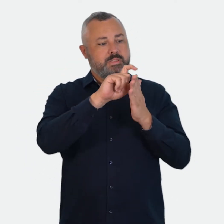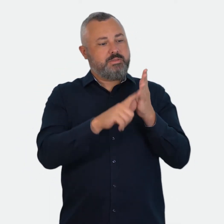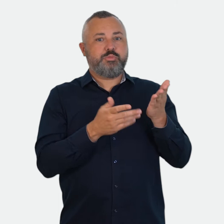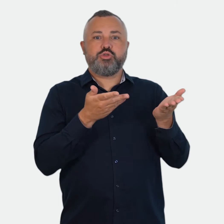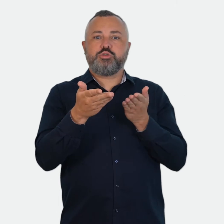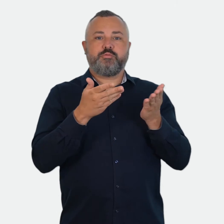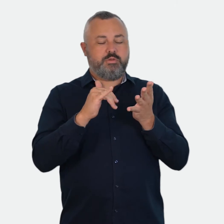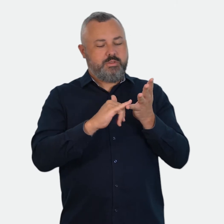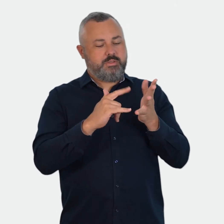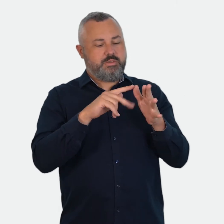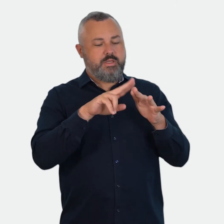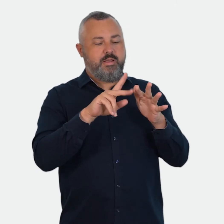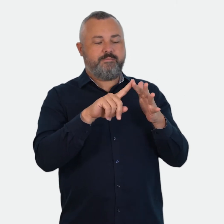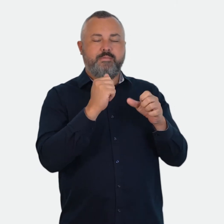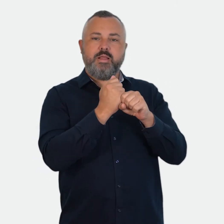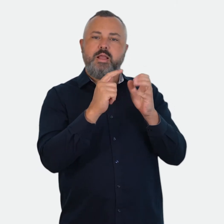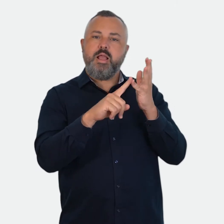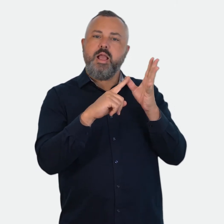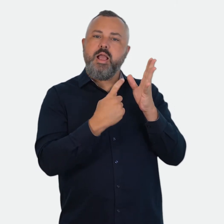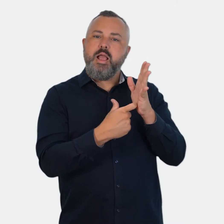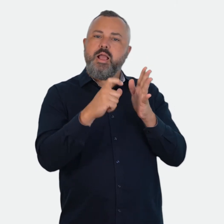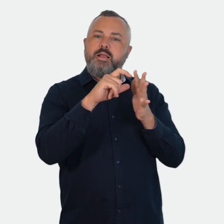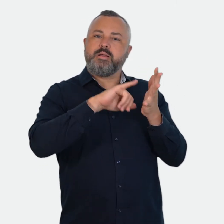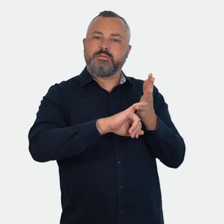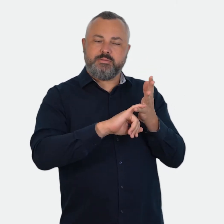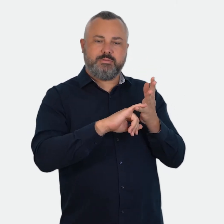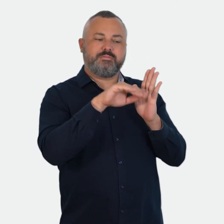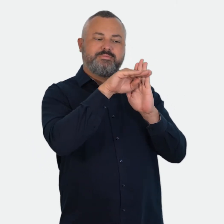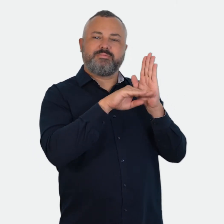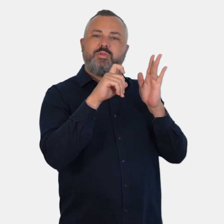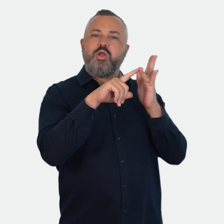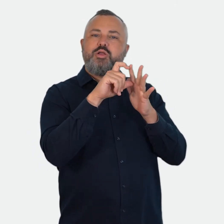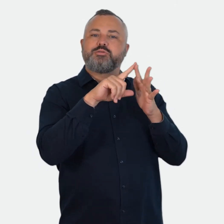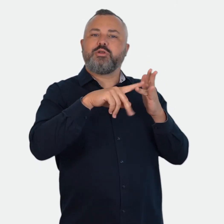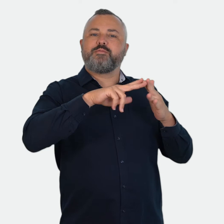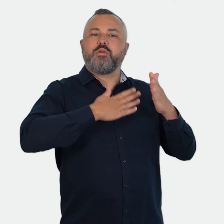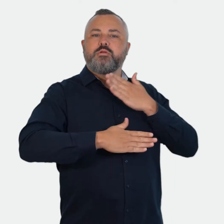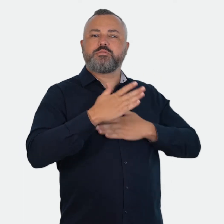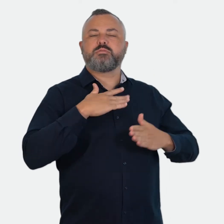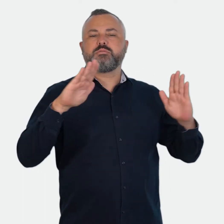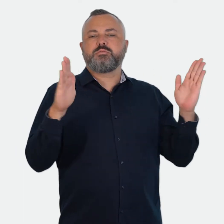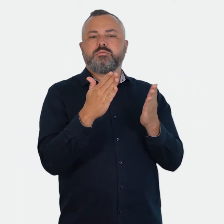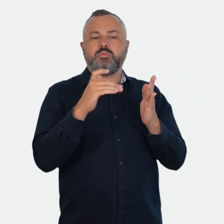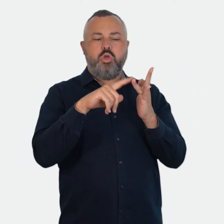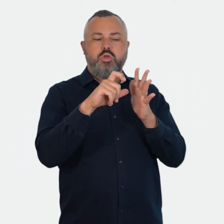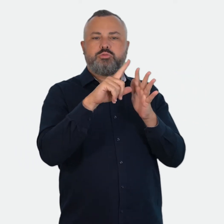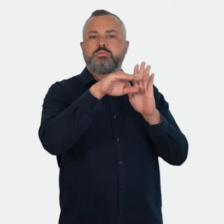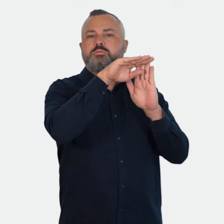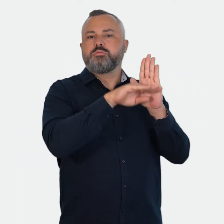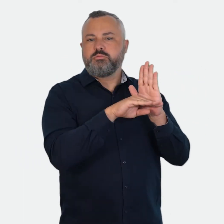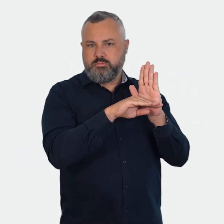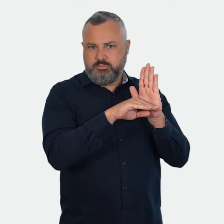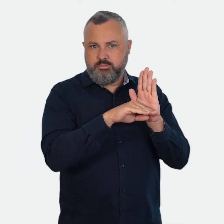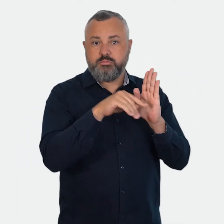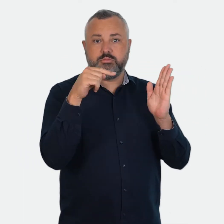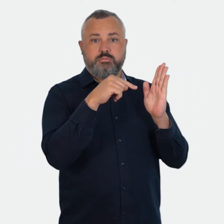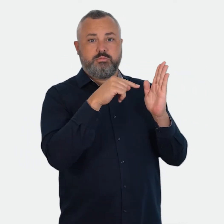The Disability Service Safeguards Code of Conduct (the Code)